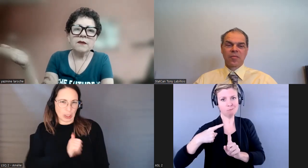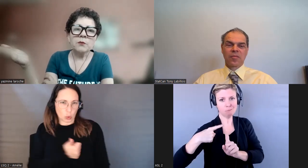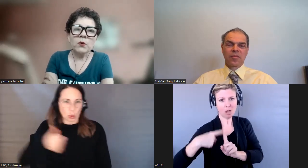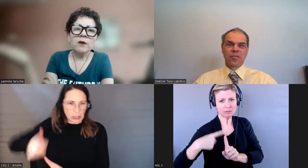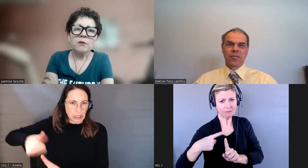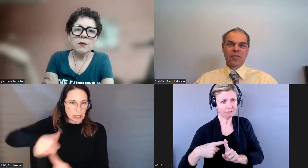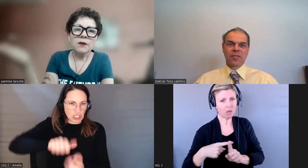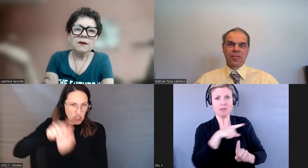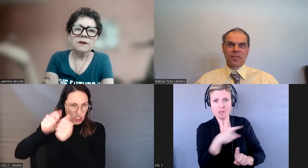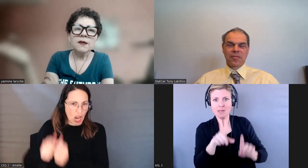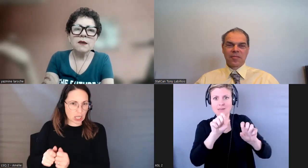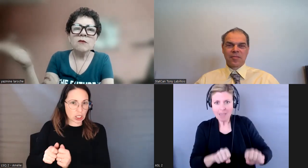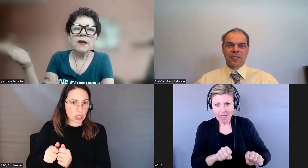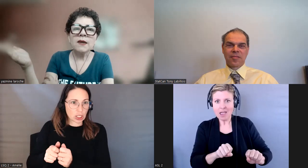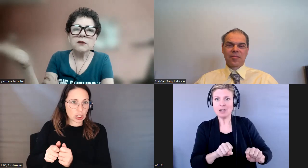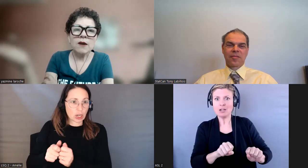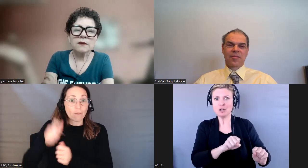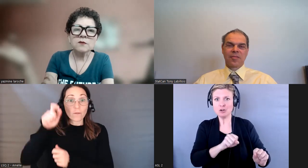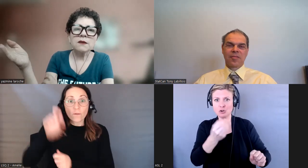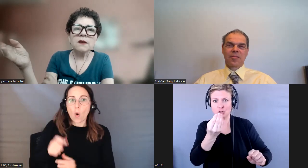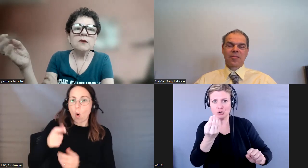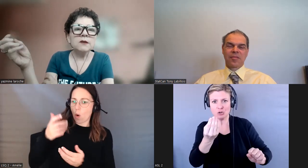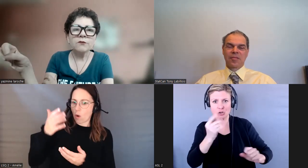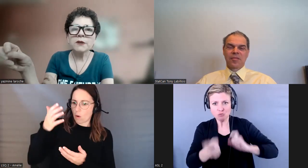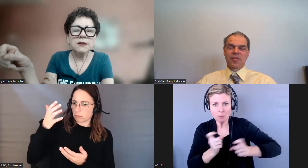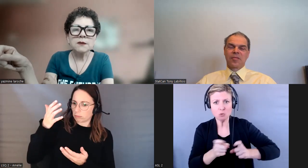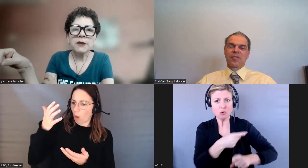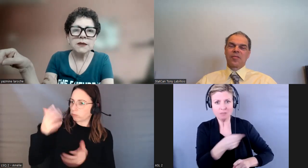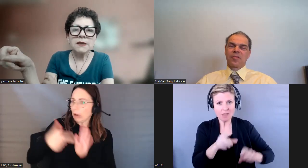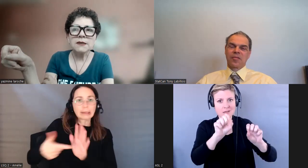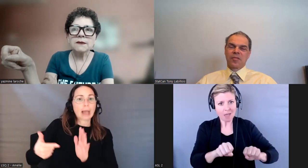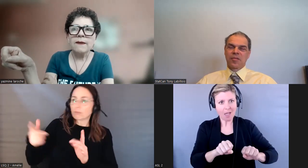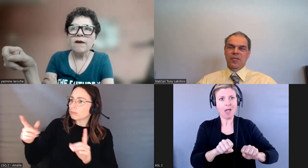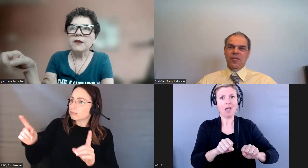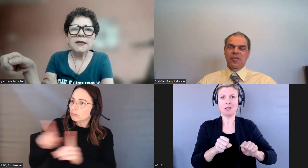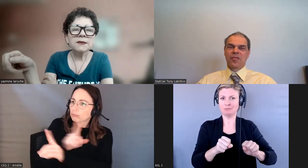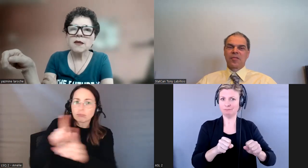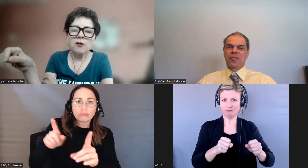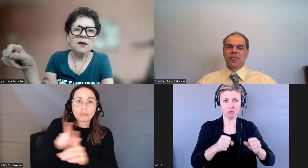the more people that you interact with who live with disabilities the less scary it's